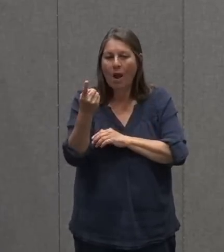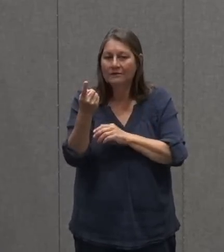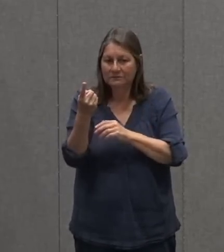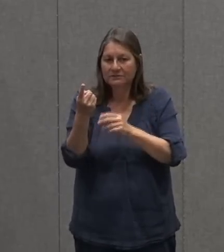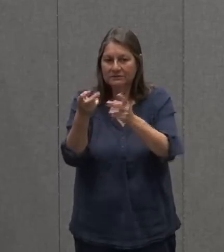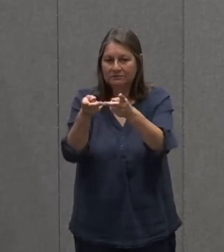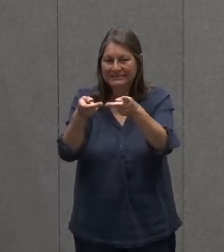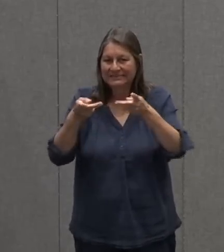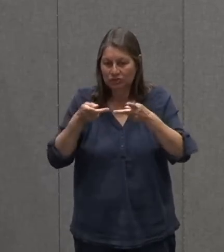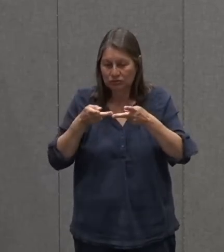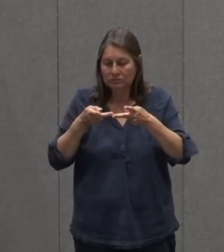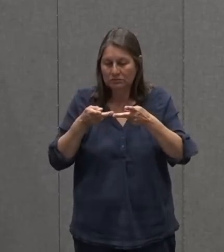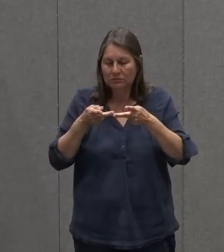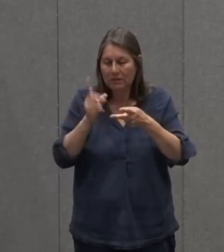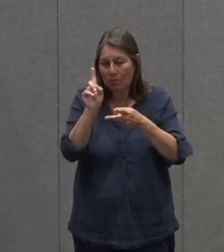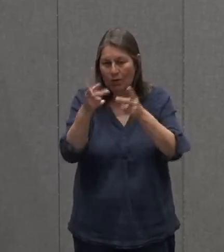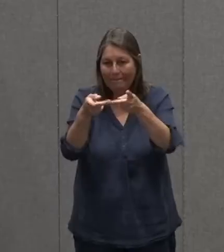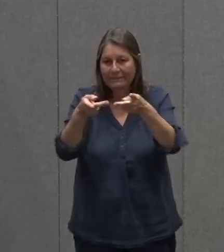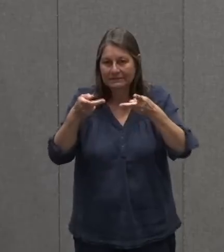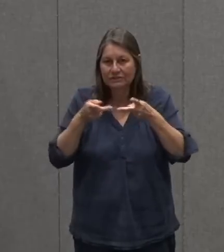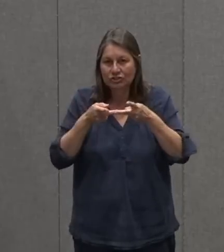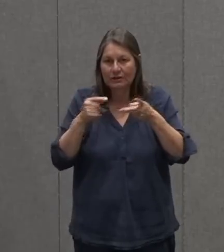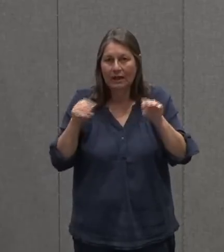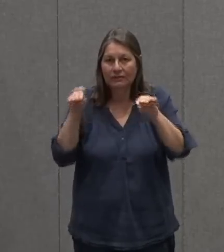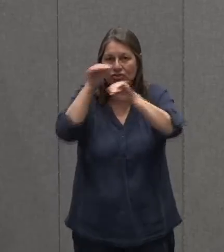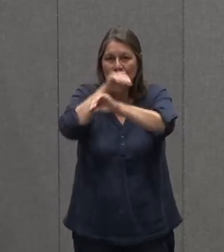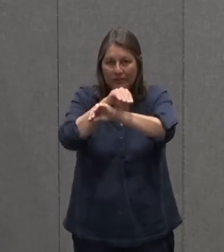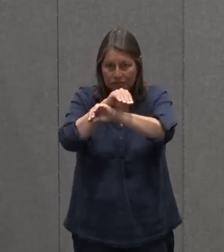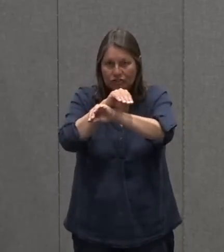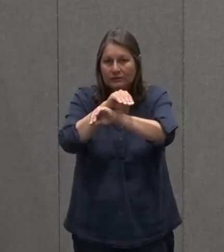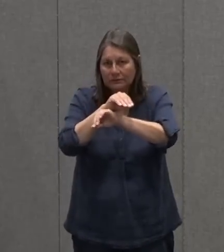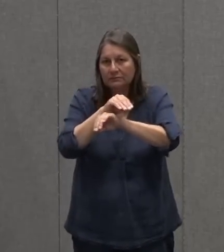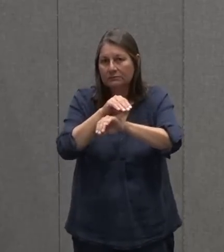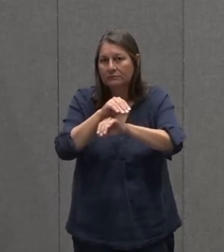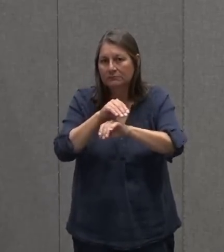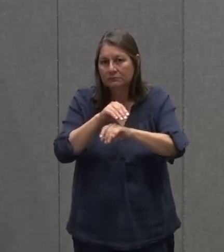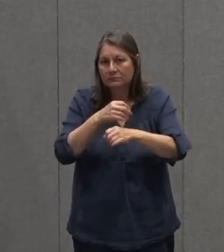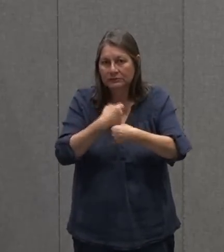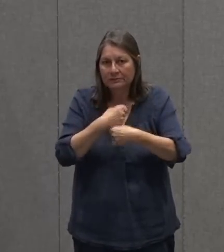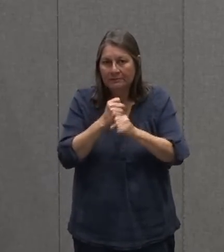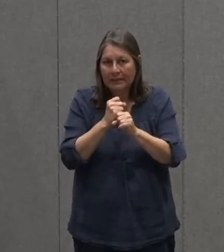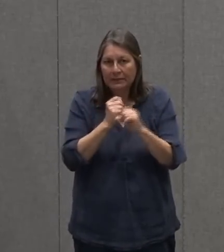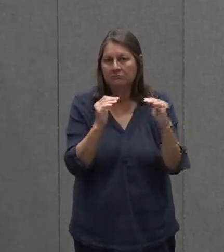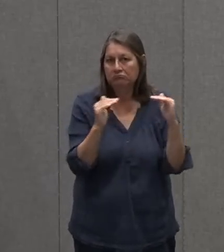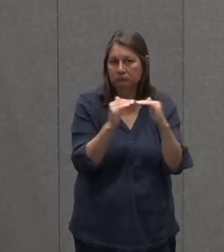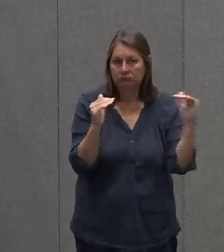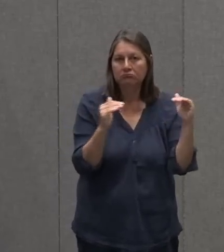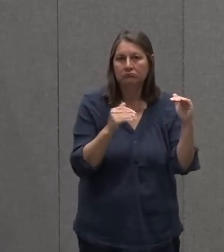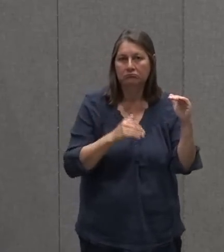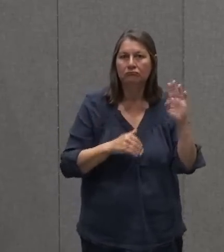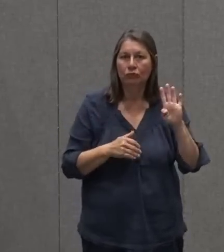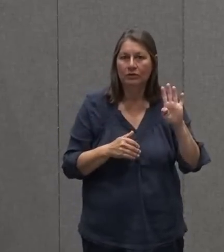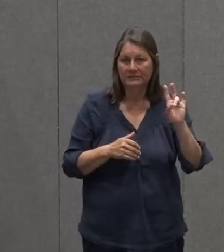to make my sum work on that as well. So, just a, just a thought,